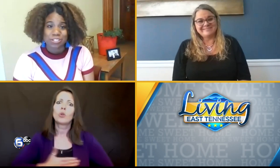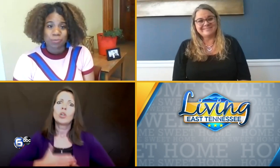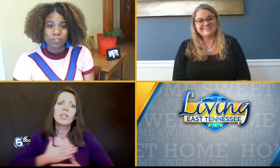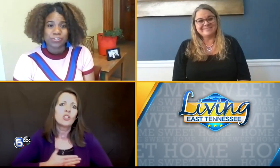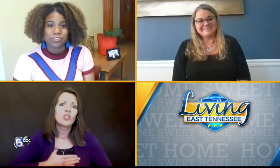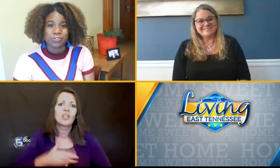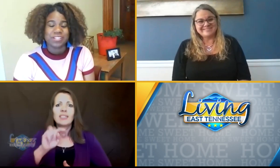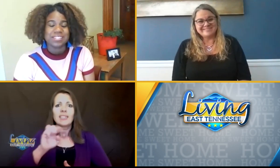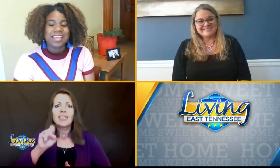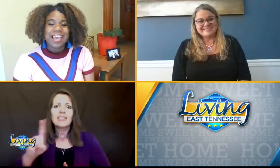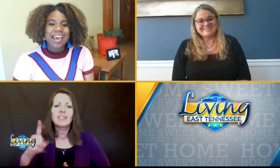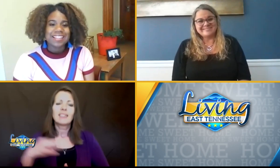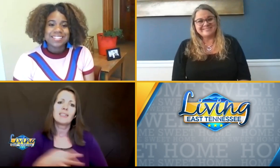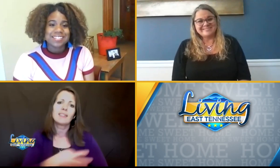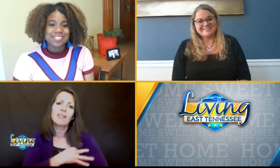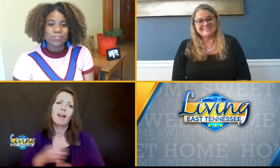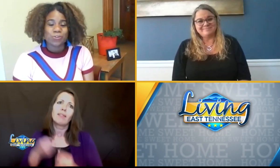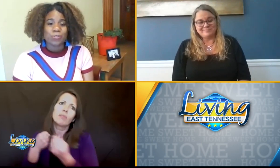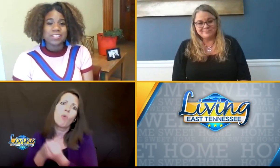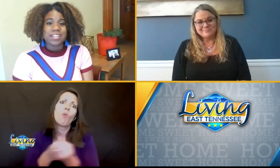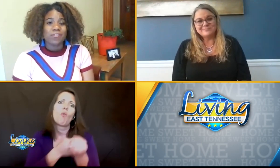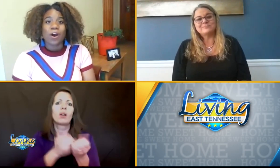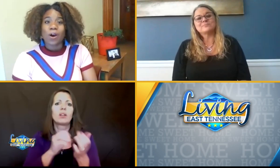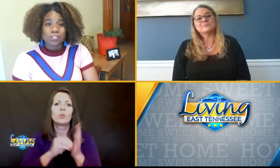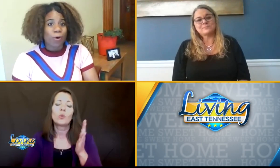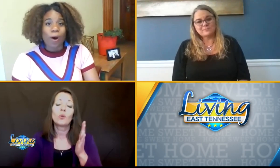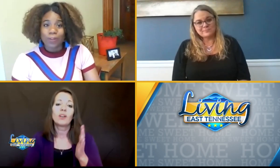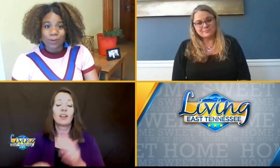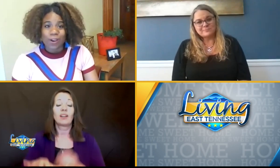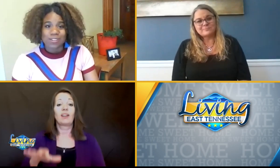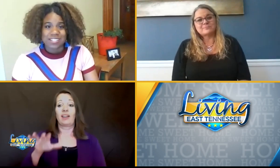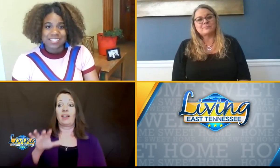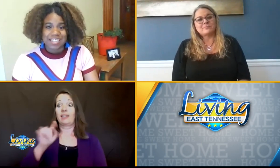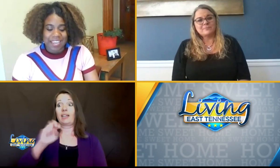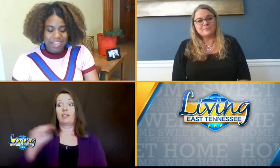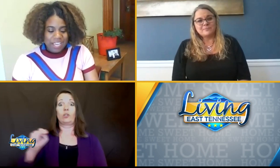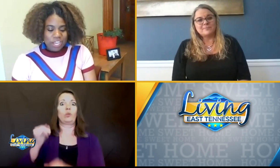AGAIN, I HAVE WORKED TIRELESSLY DAY AND NIGHT FOR OUR STUDENTS. THAT'S AWESOME, WE